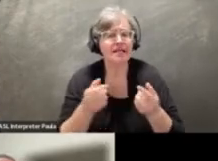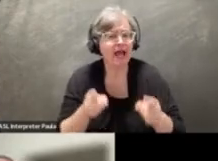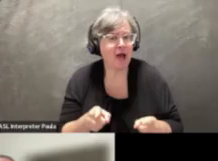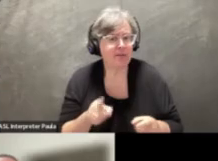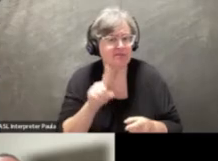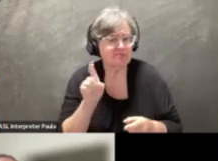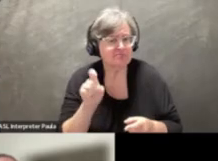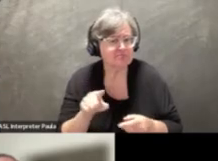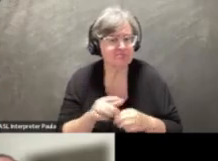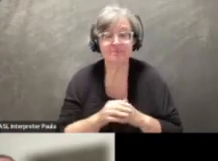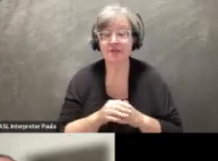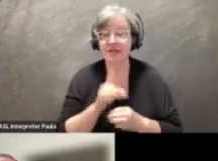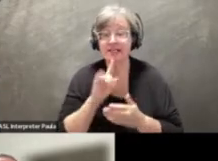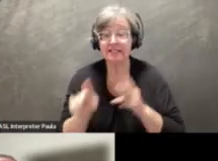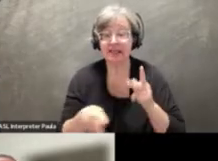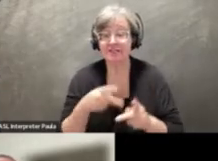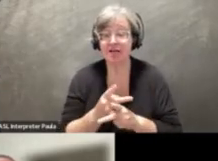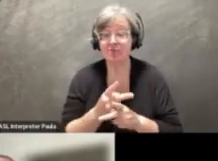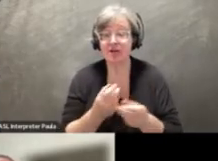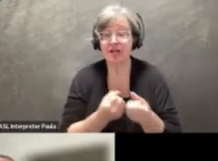the type of advocacy that the